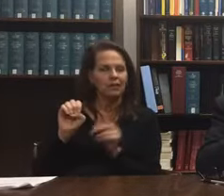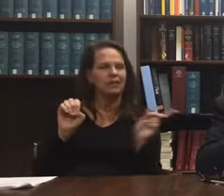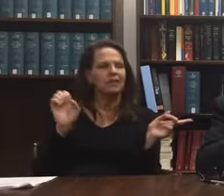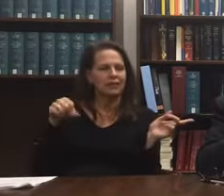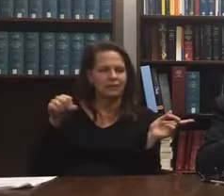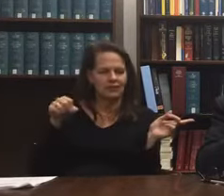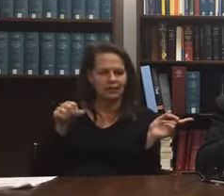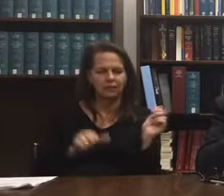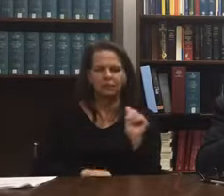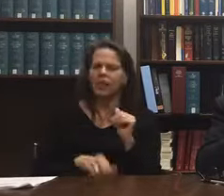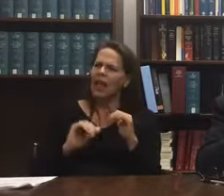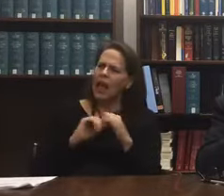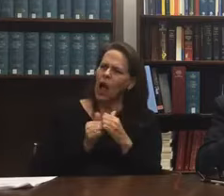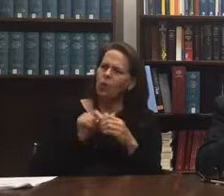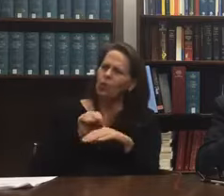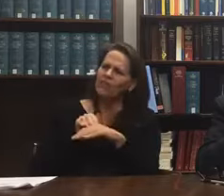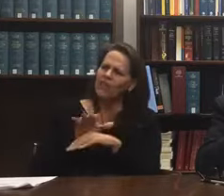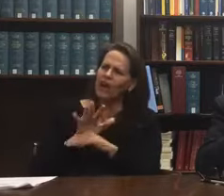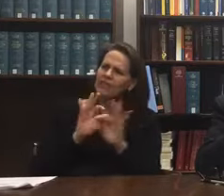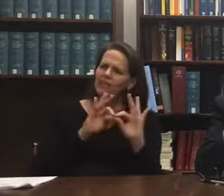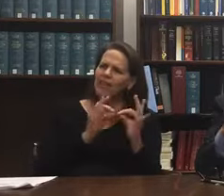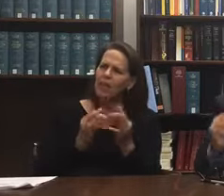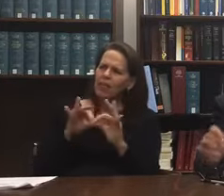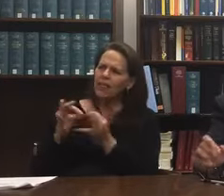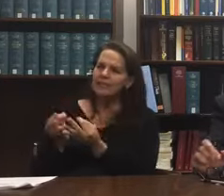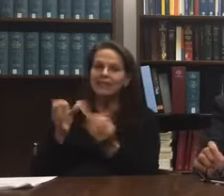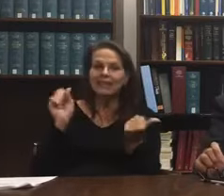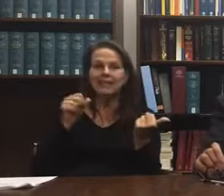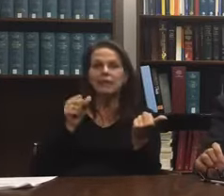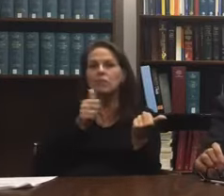advise the families to deal with that yeah so the private duty nursing roles